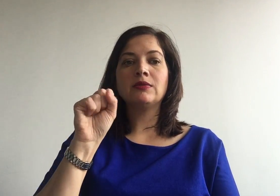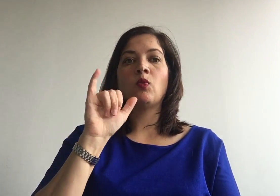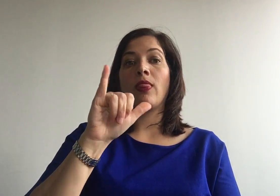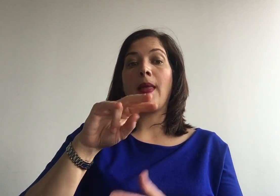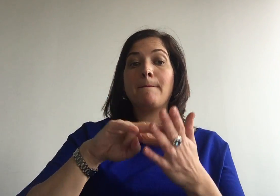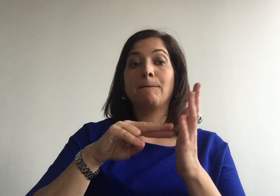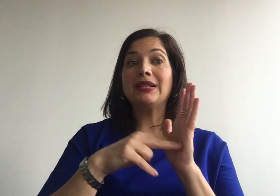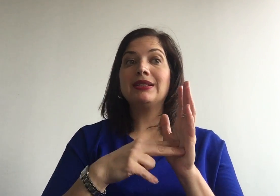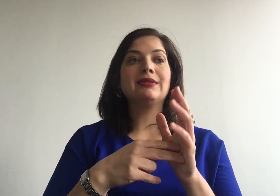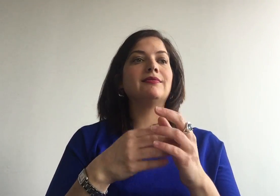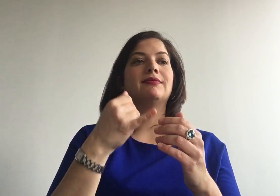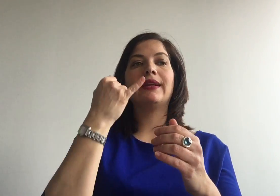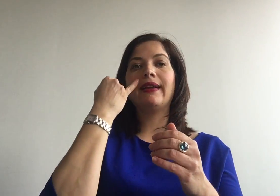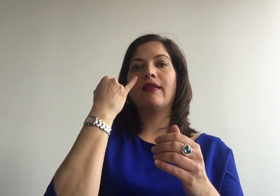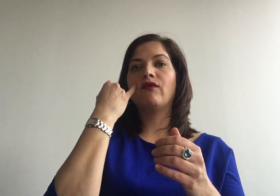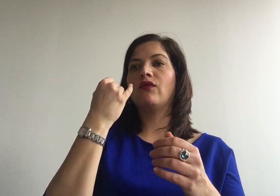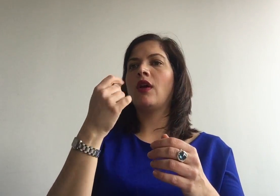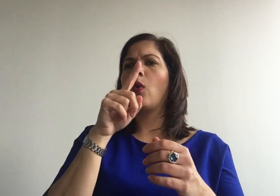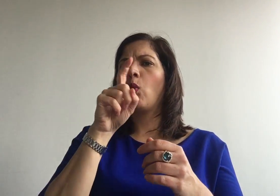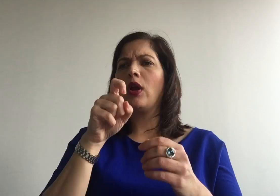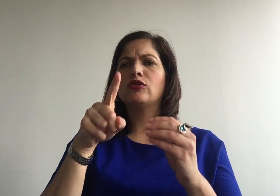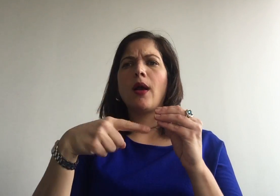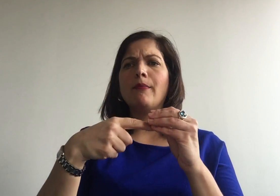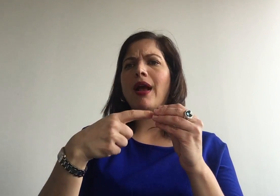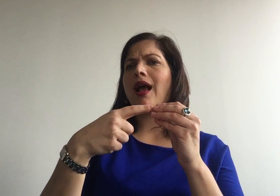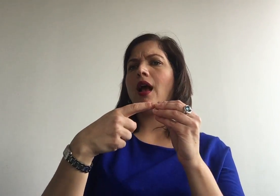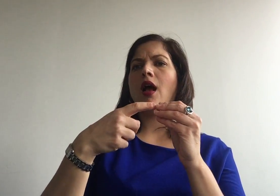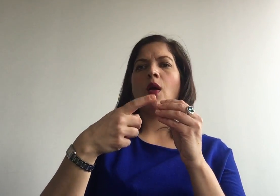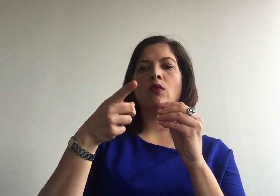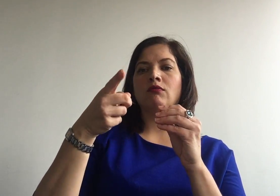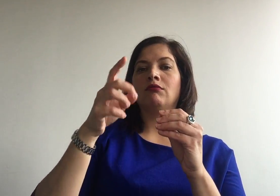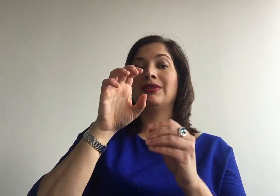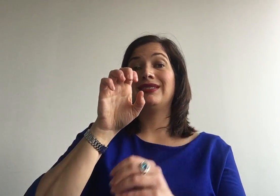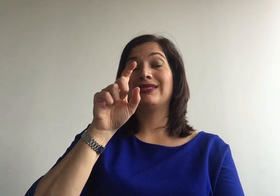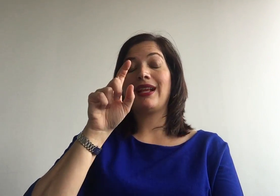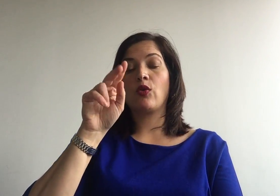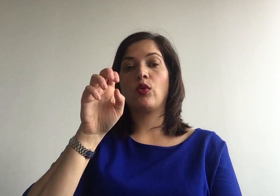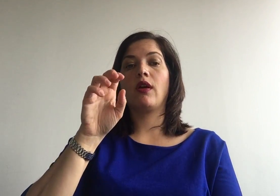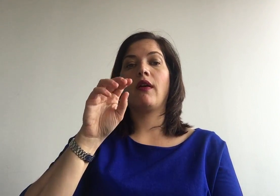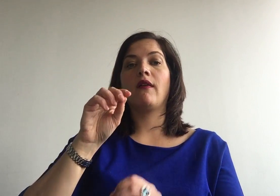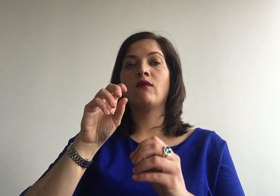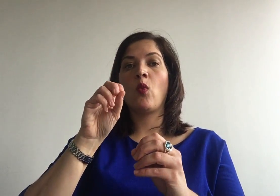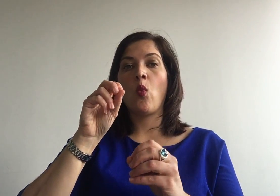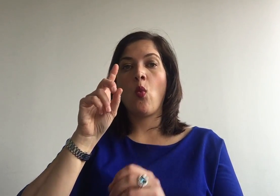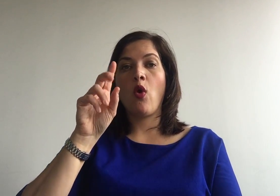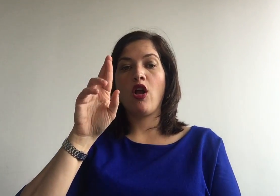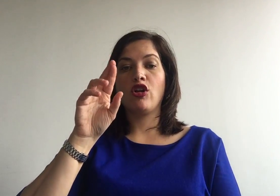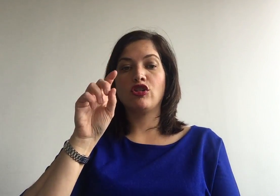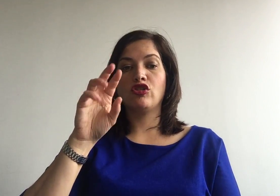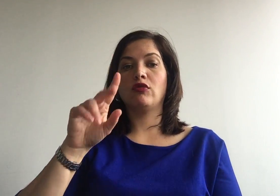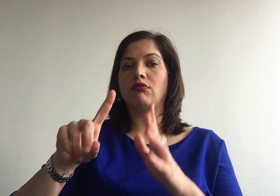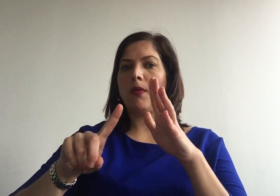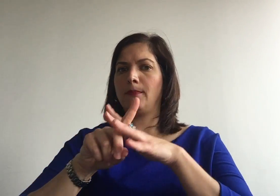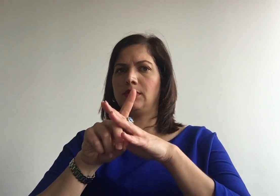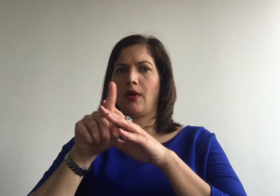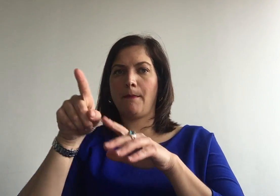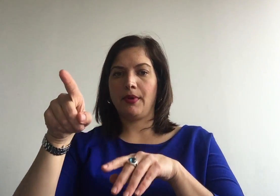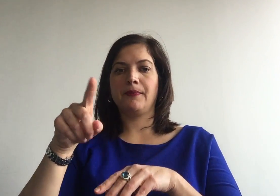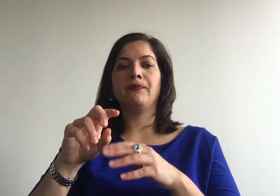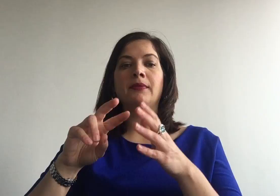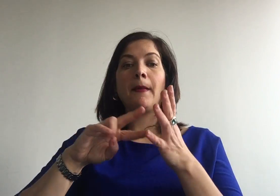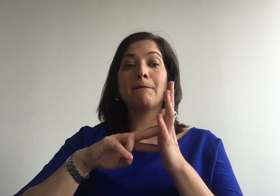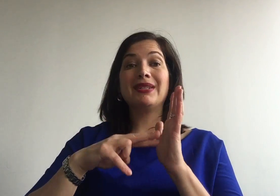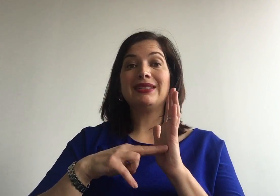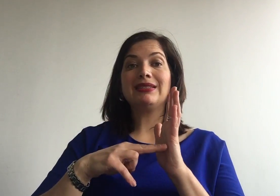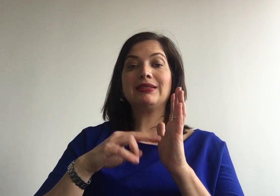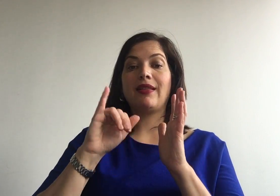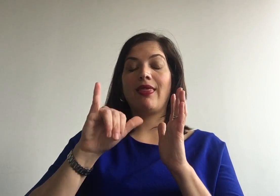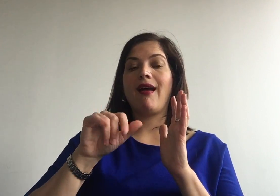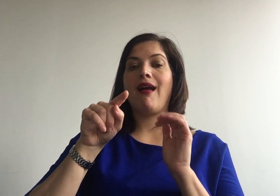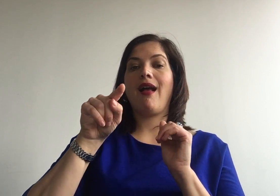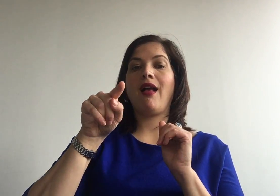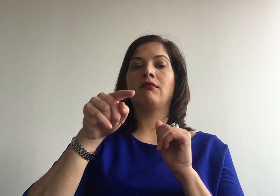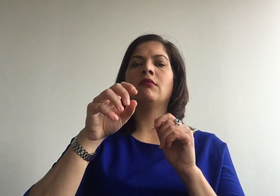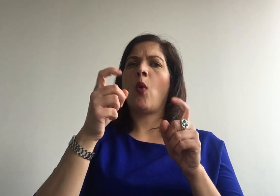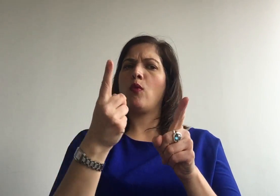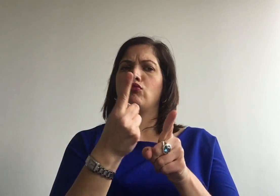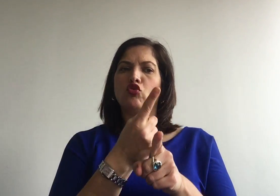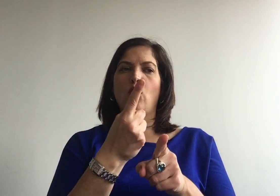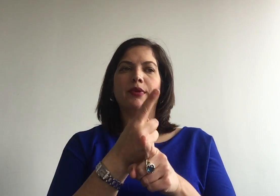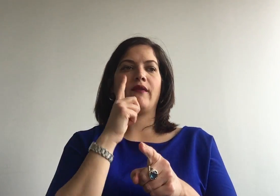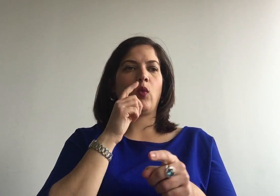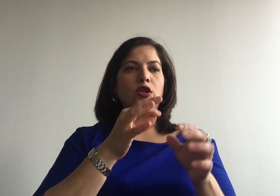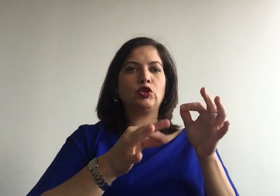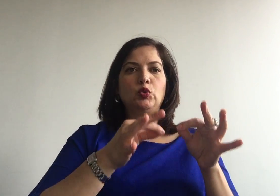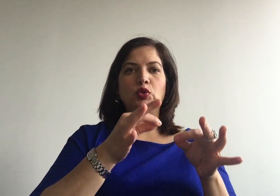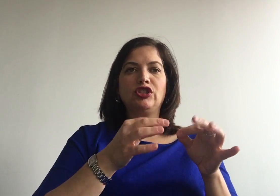That means if a question about the Executive Order arises, it is appropriate for the judiciary